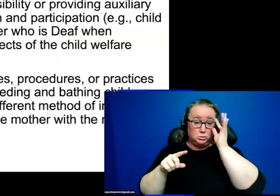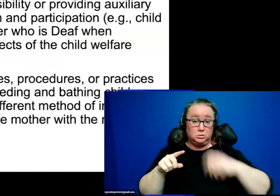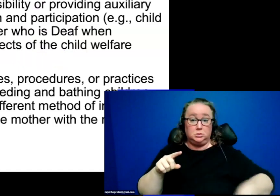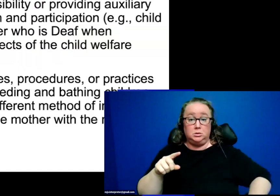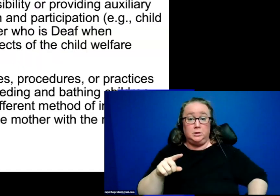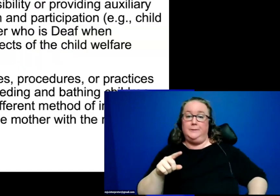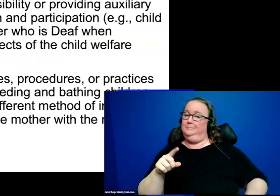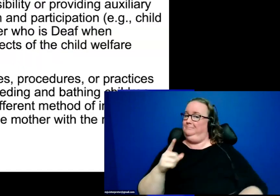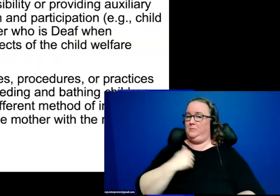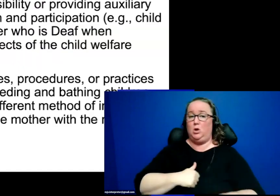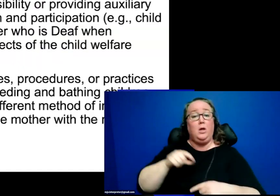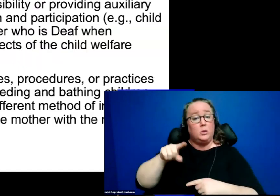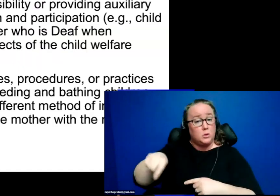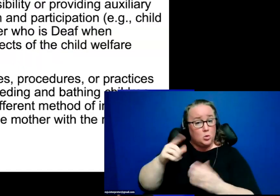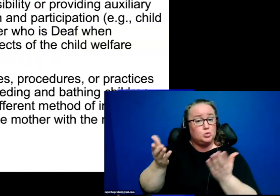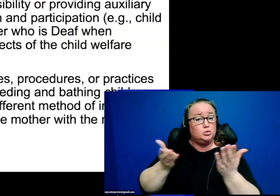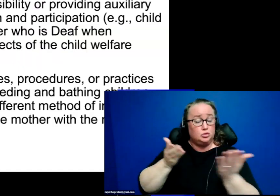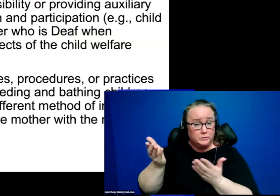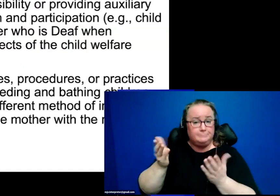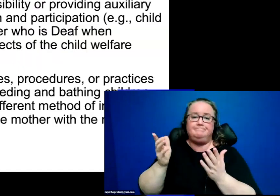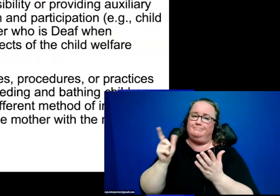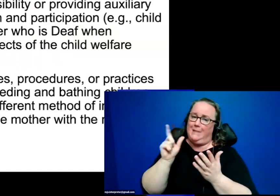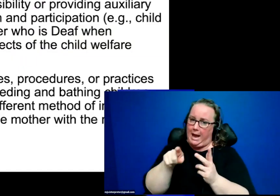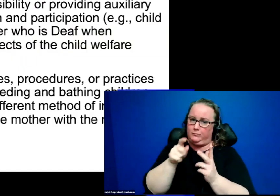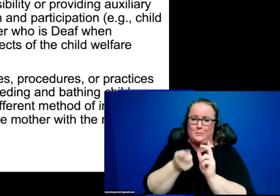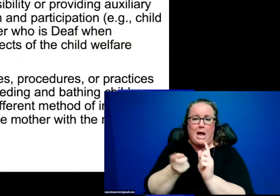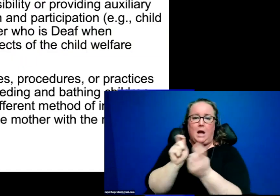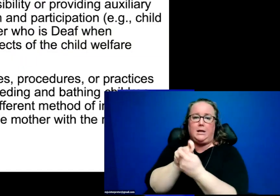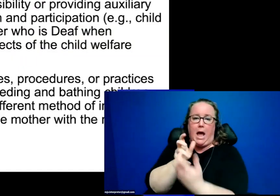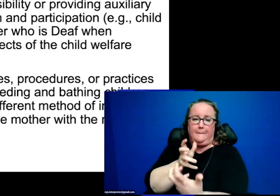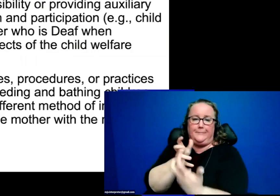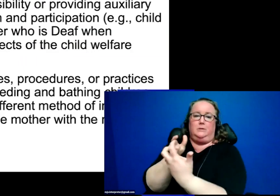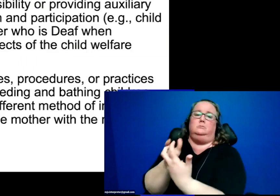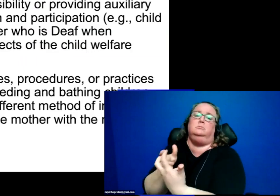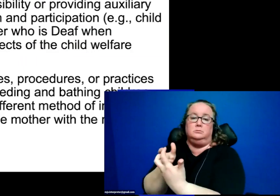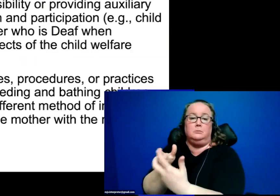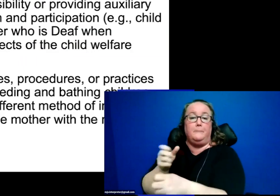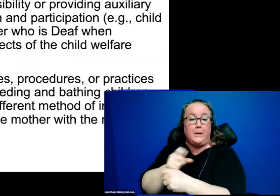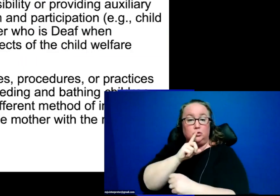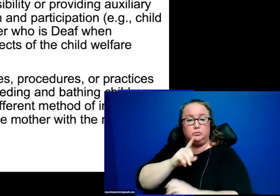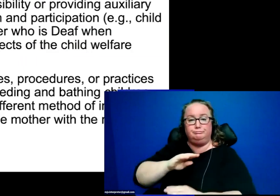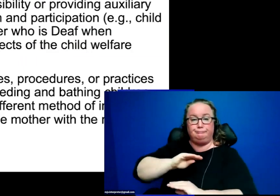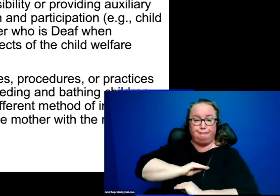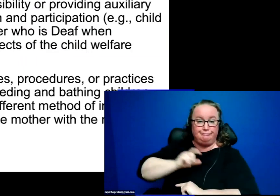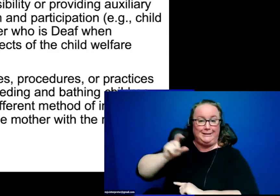Sorry. The services must be adapted to be able to meet the needs of the parents so